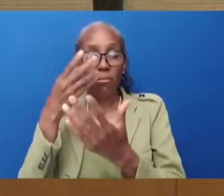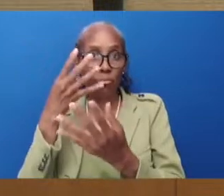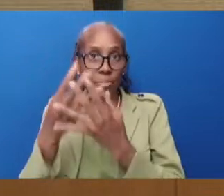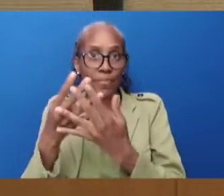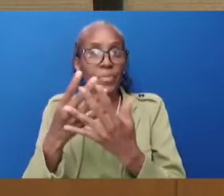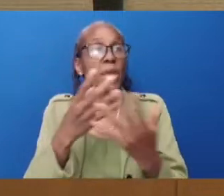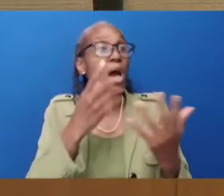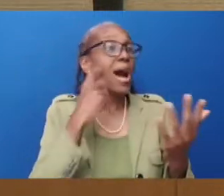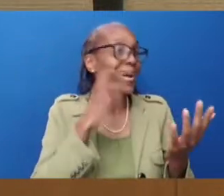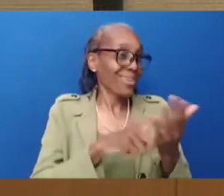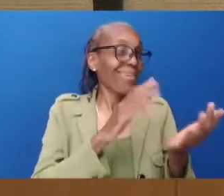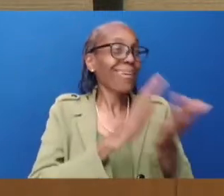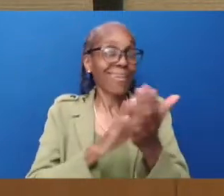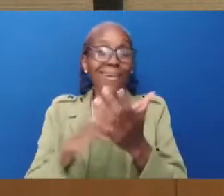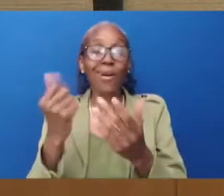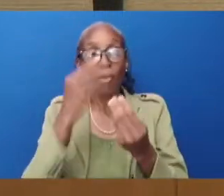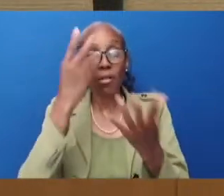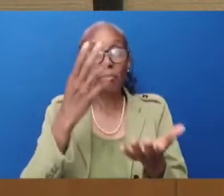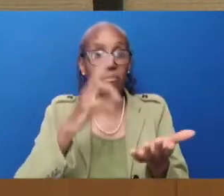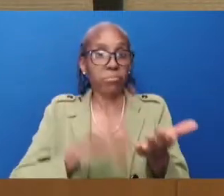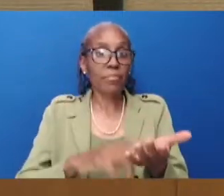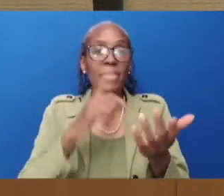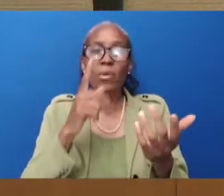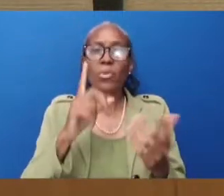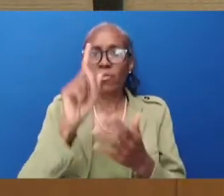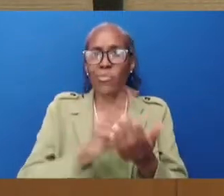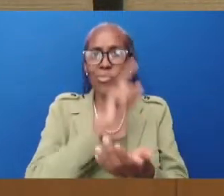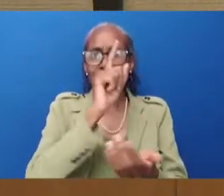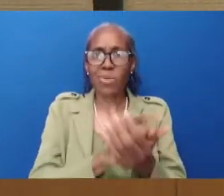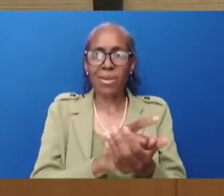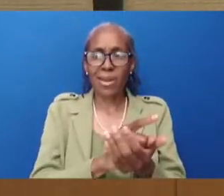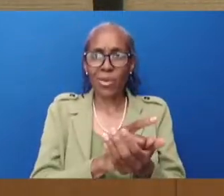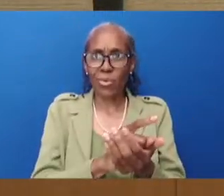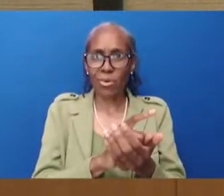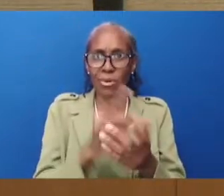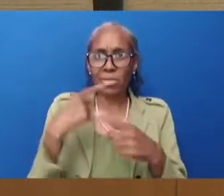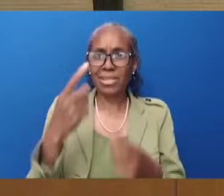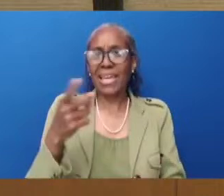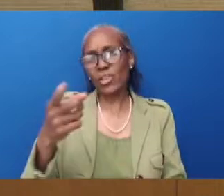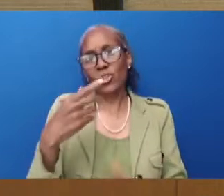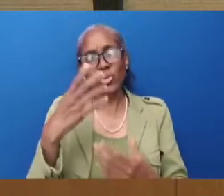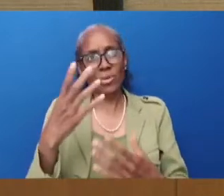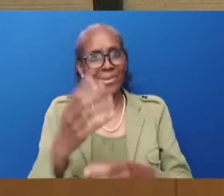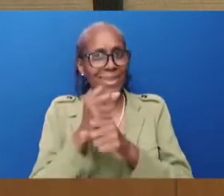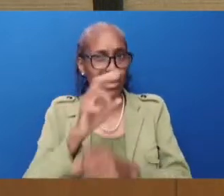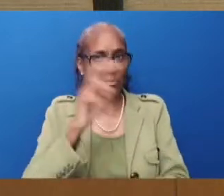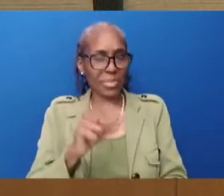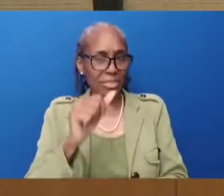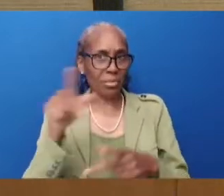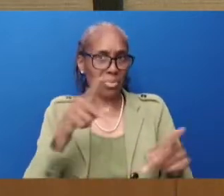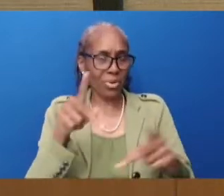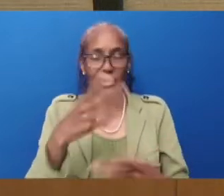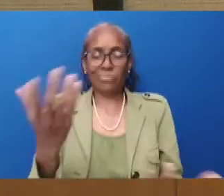TONIGHT I ENJOYED ALL FOUR PROCLAMATION, BUT WE'RE AN HOUR